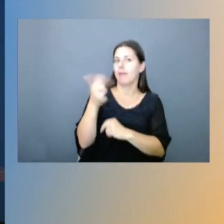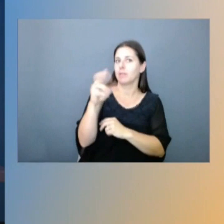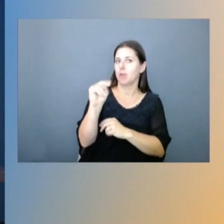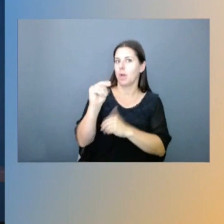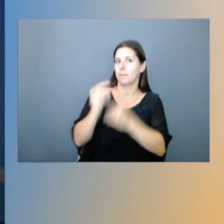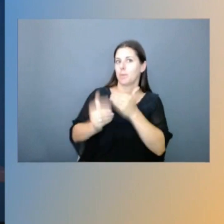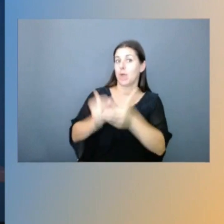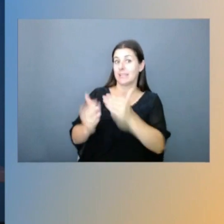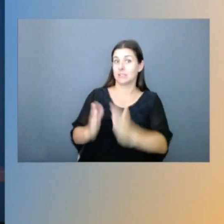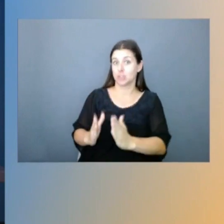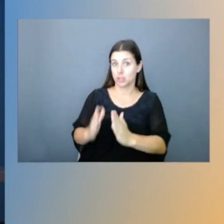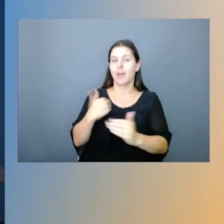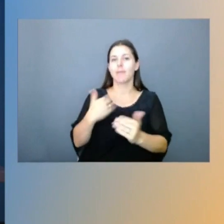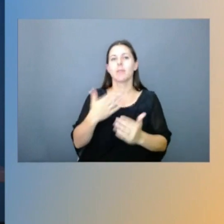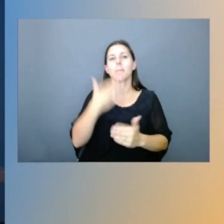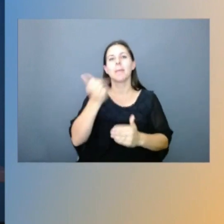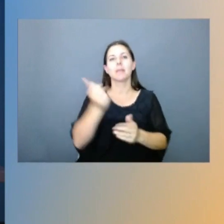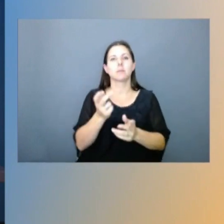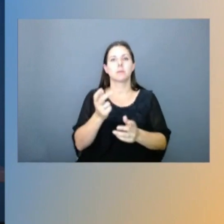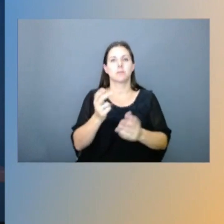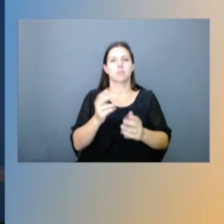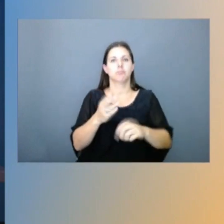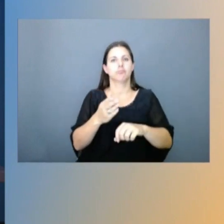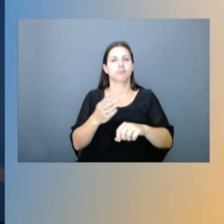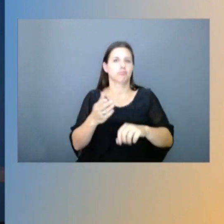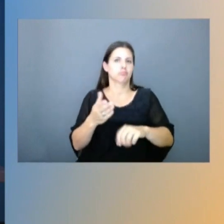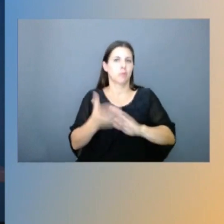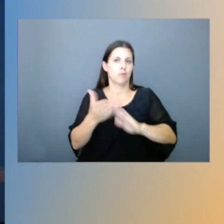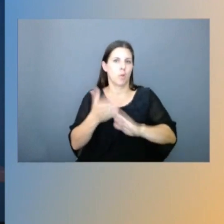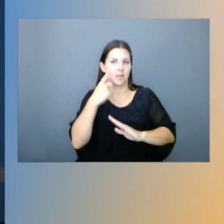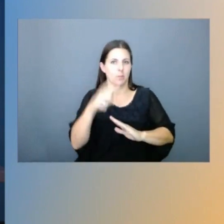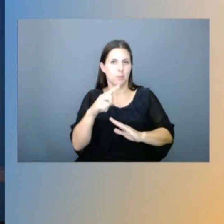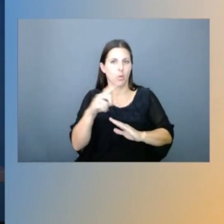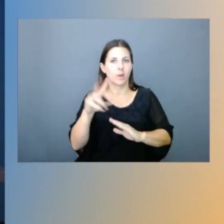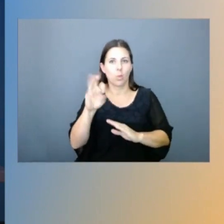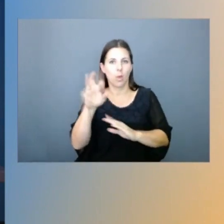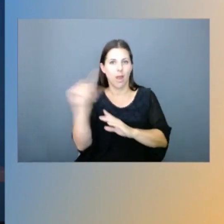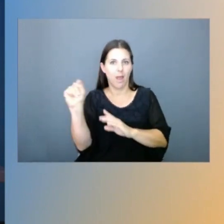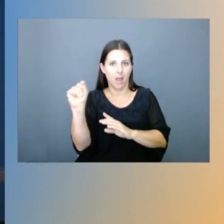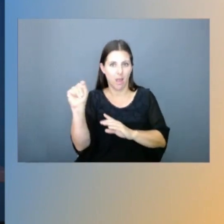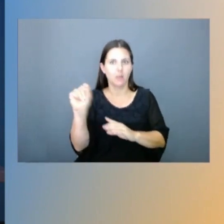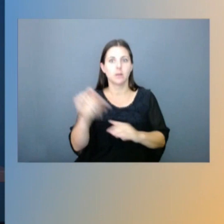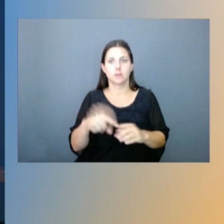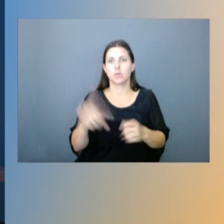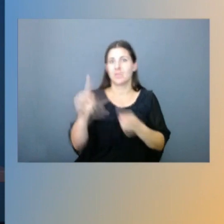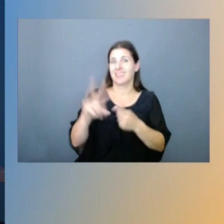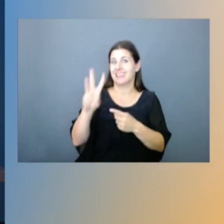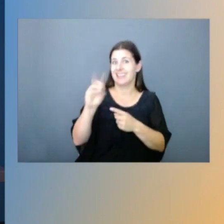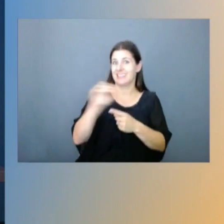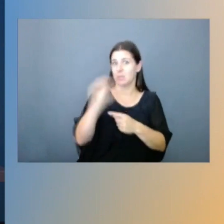in EC2 using up to 60% less energy for the same performance than comparable EC2 instances.